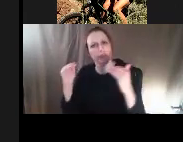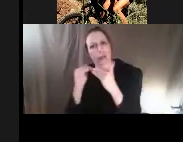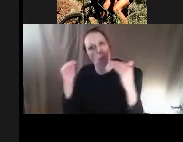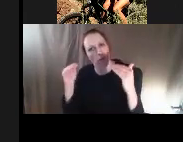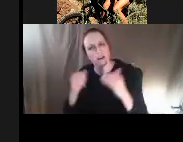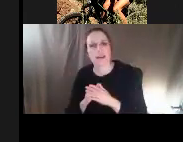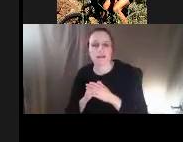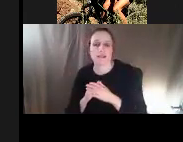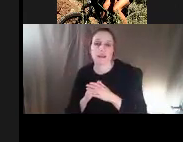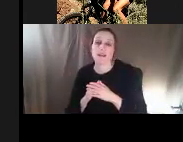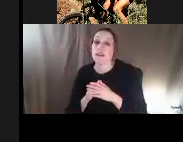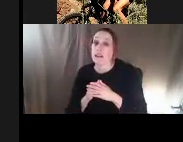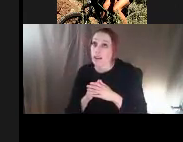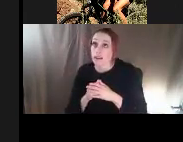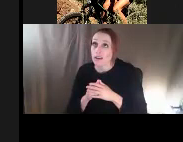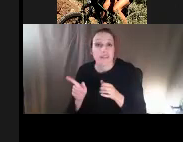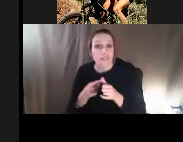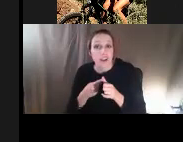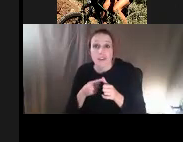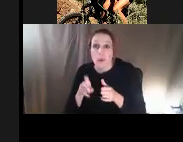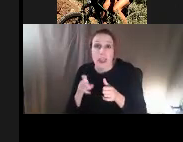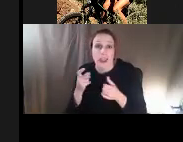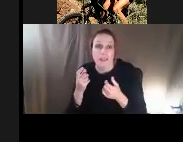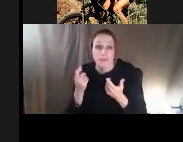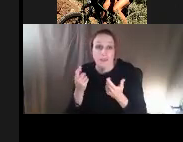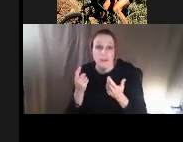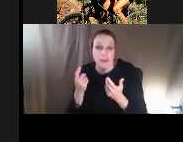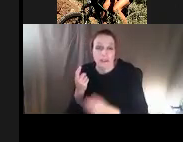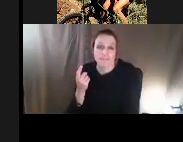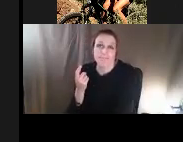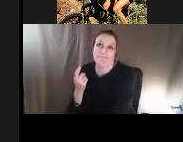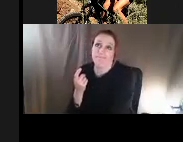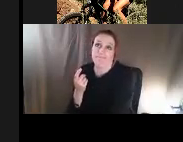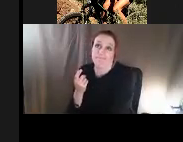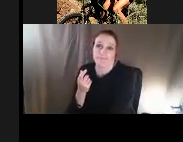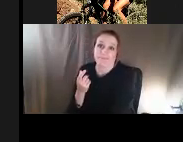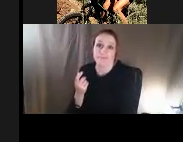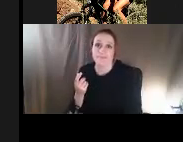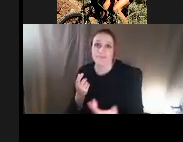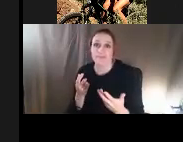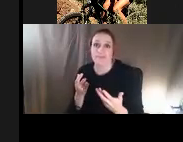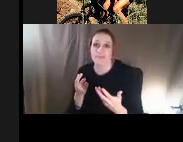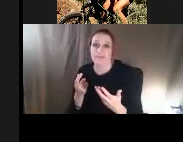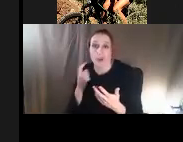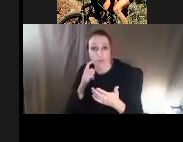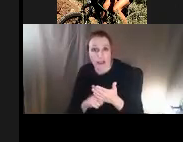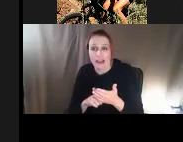walk down towards not being and not having as much white silence.